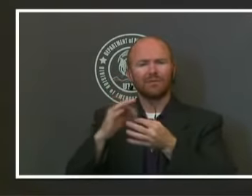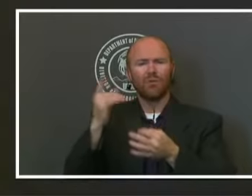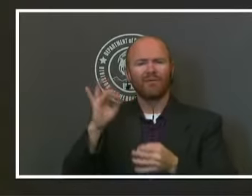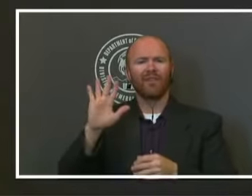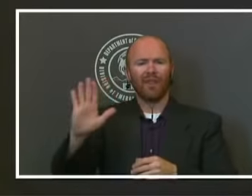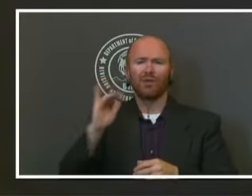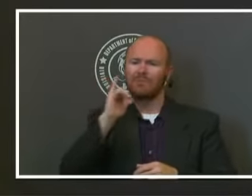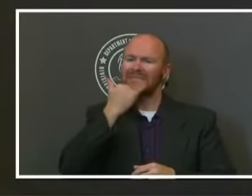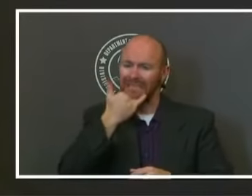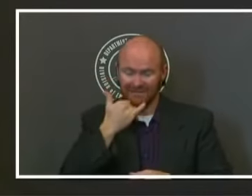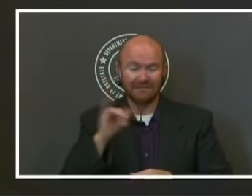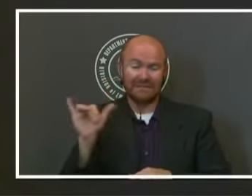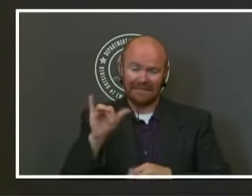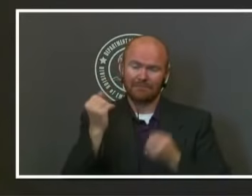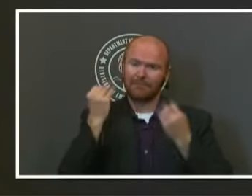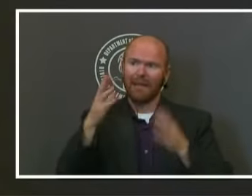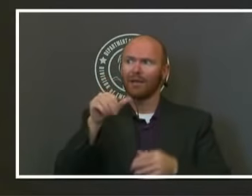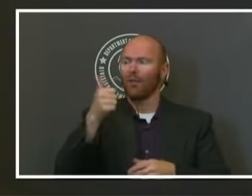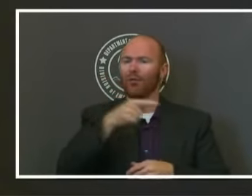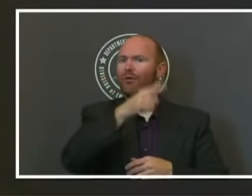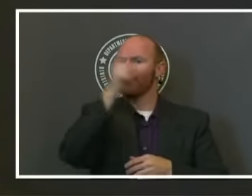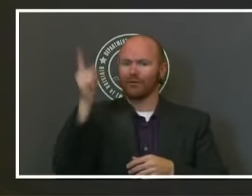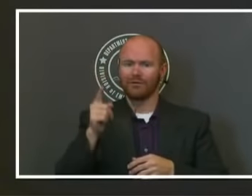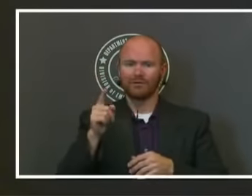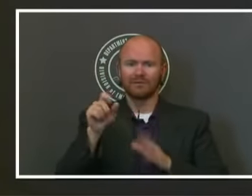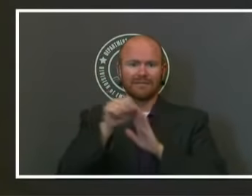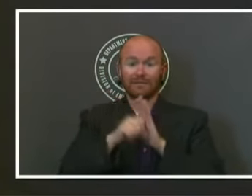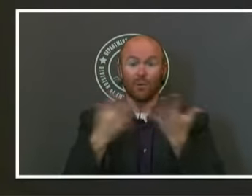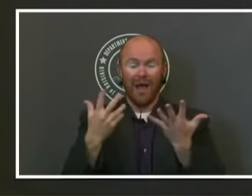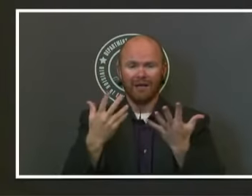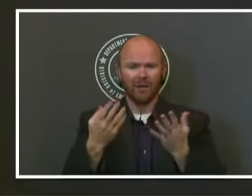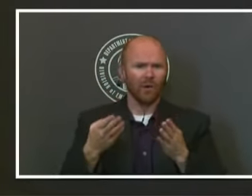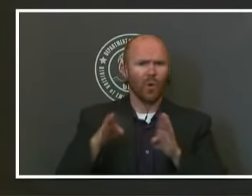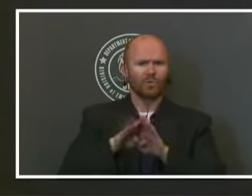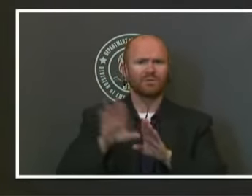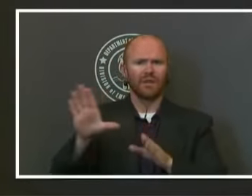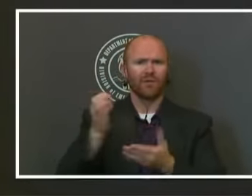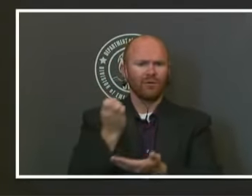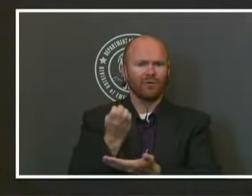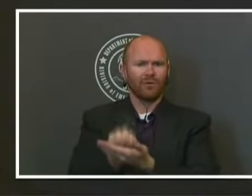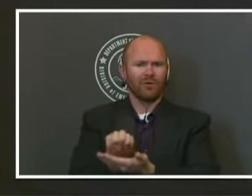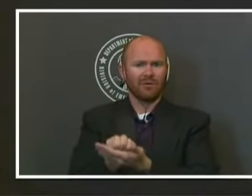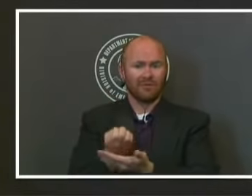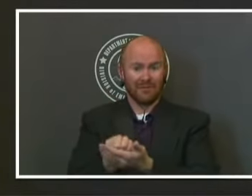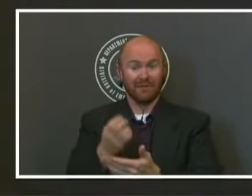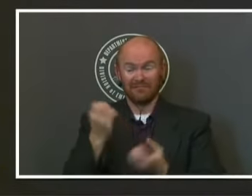states not you talk by the way in closing down the economy with